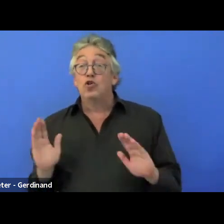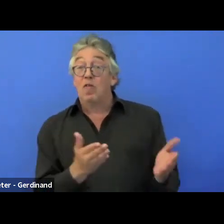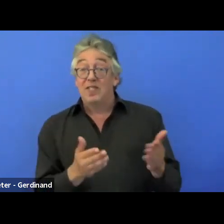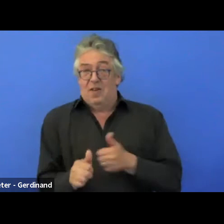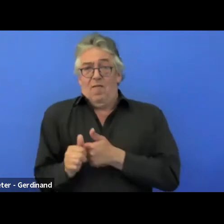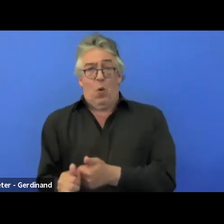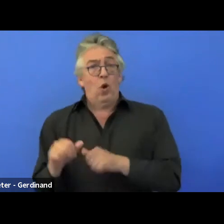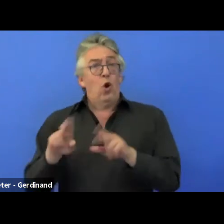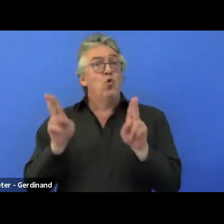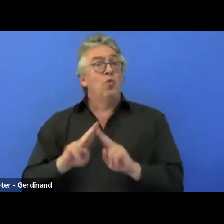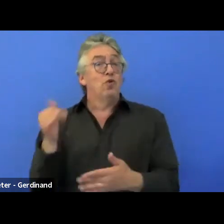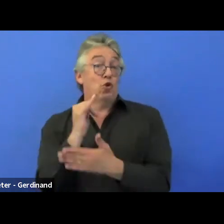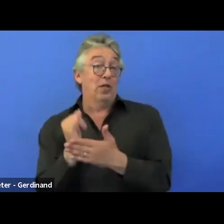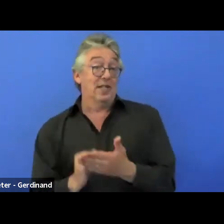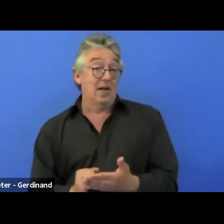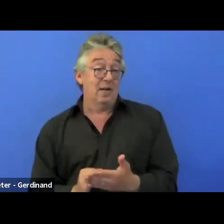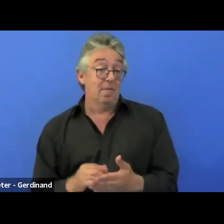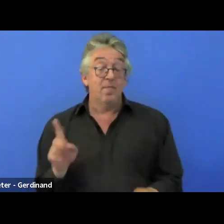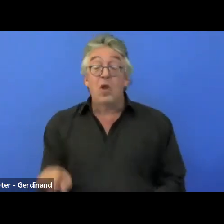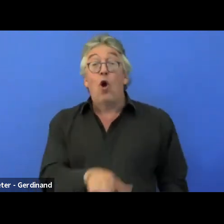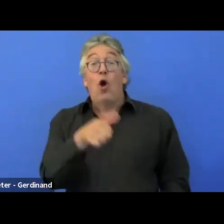Another very well-known guide, guide six